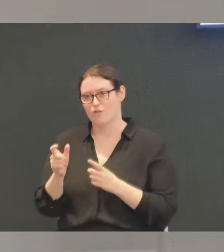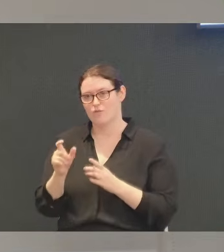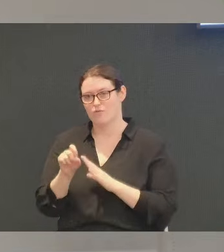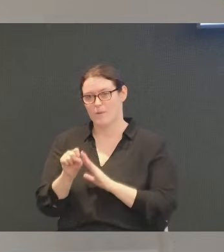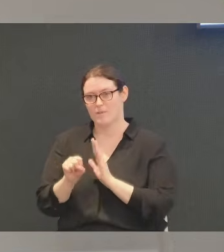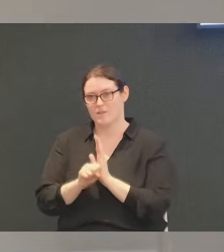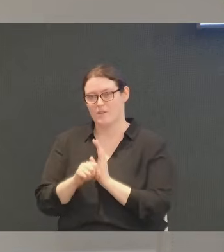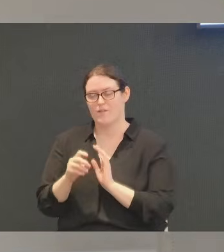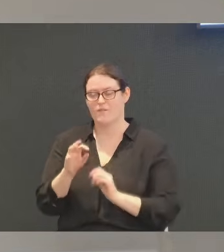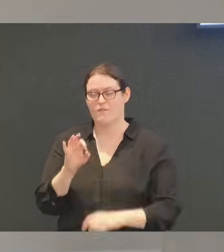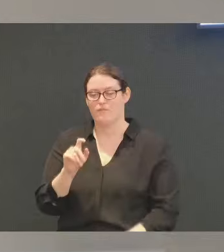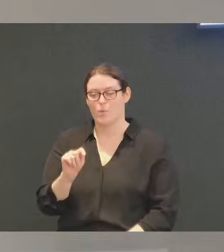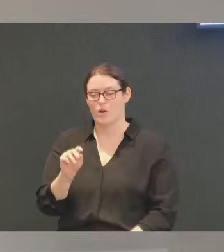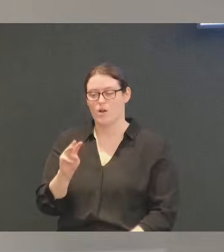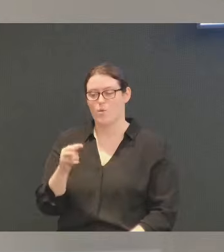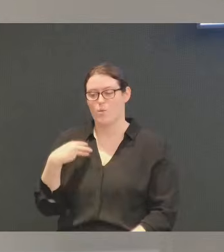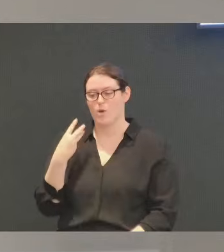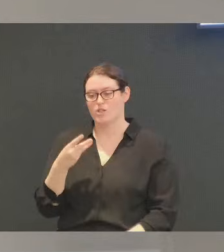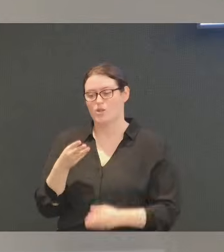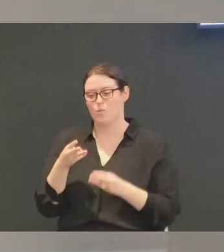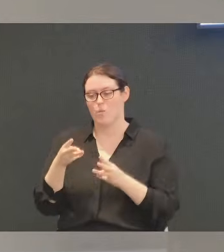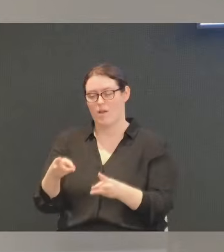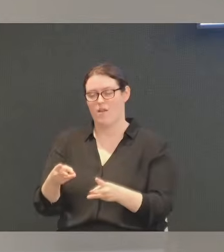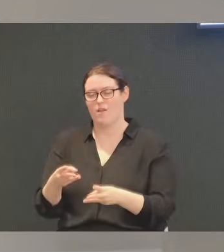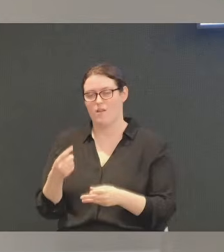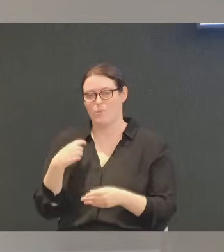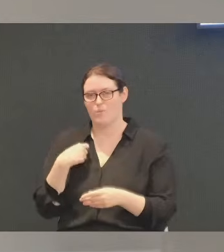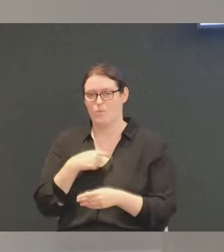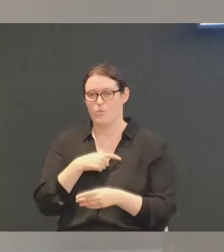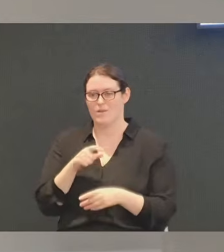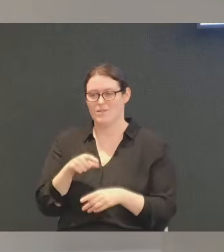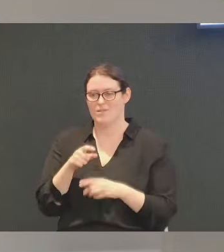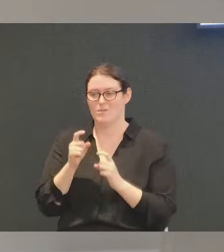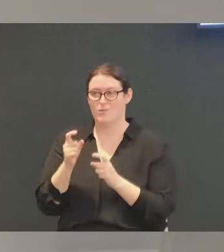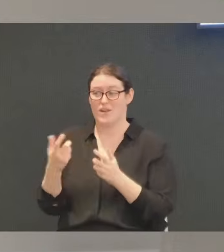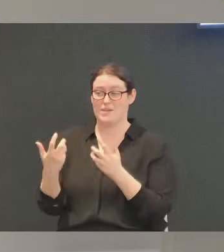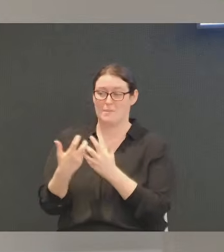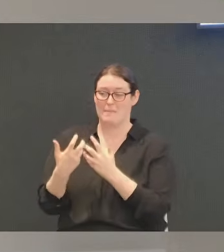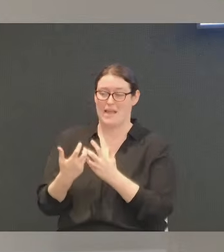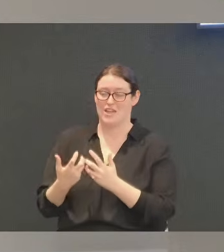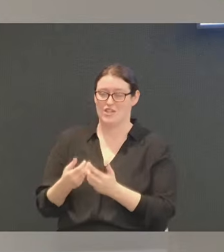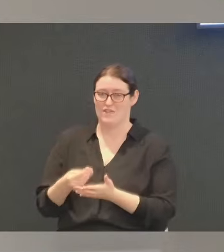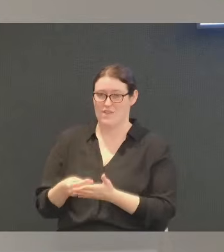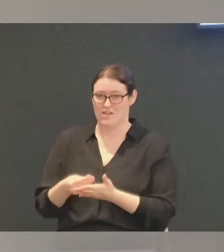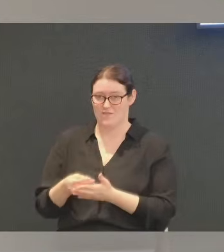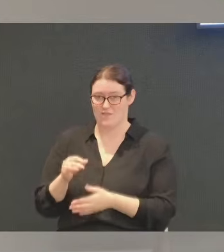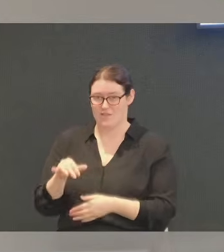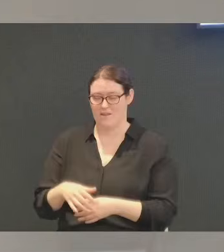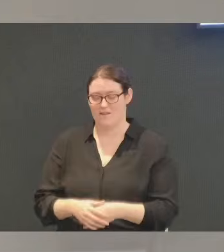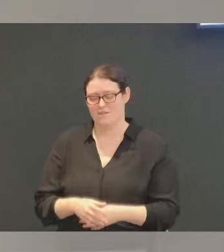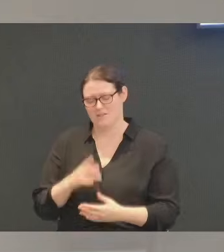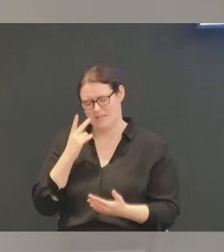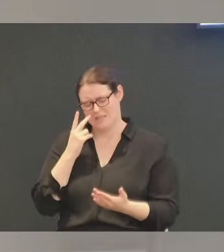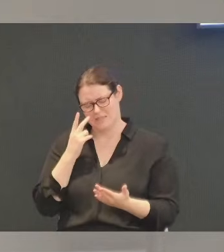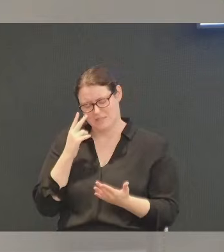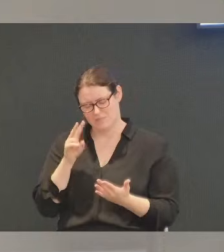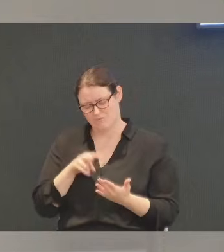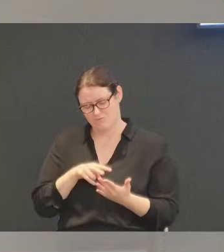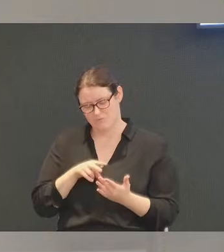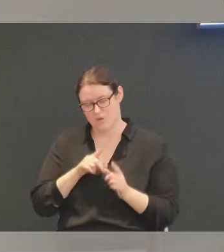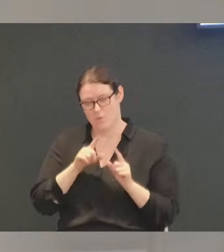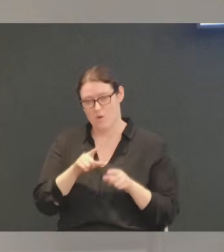Way which we have to provide some matching funds for that. let's see, I went to Forest Park to